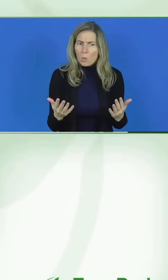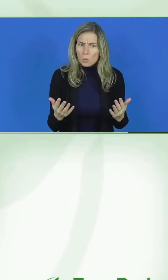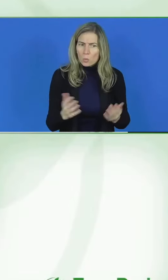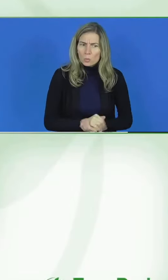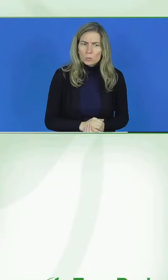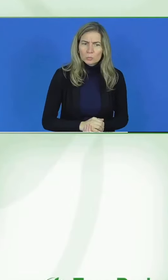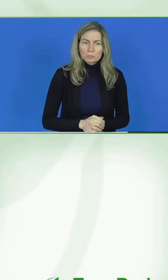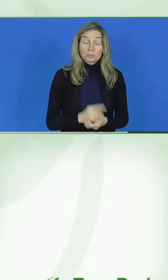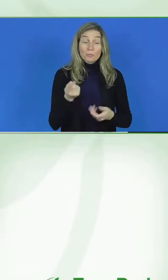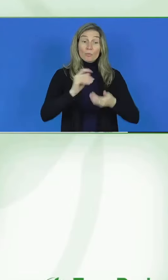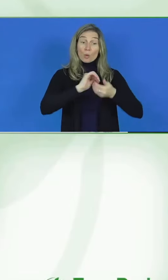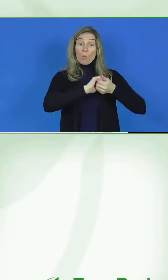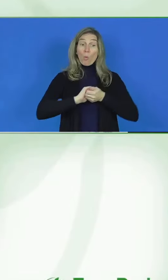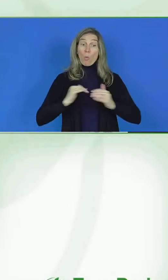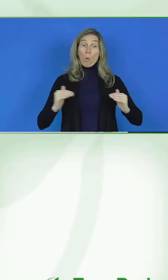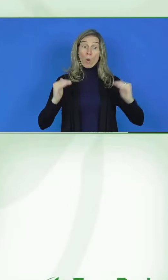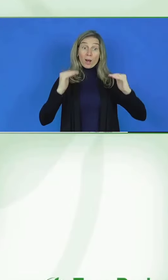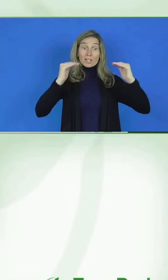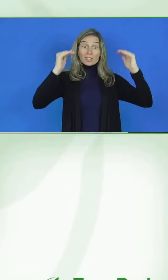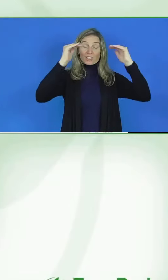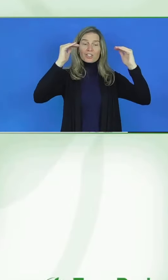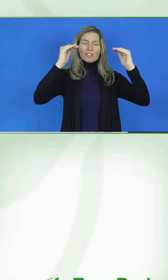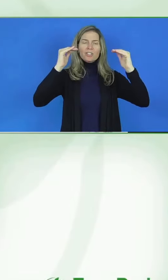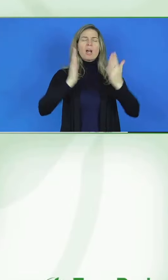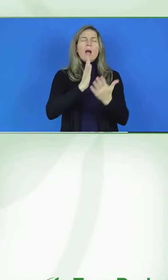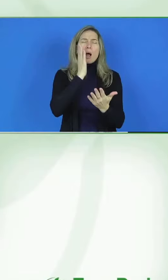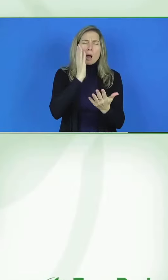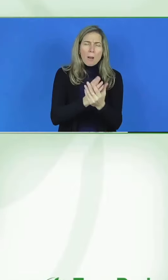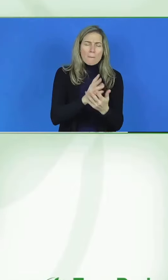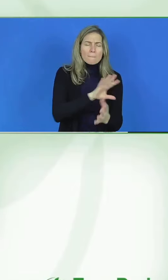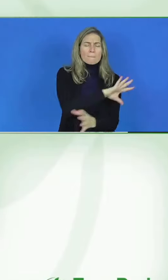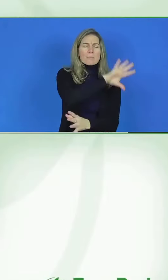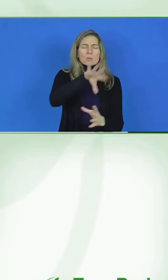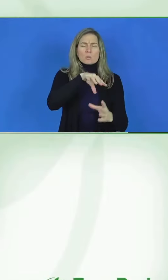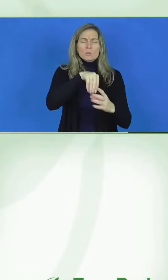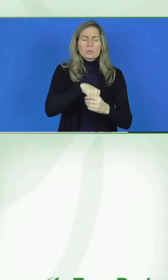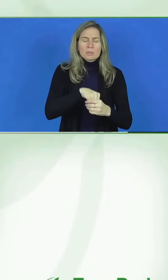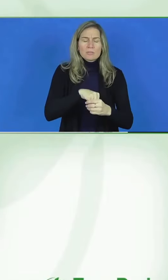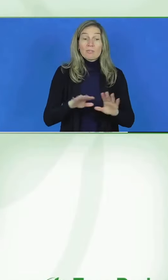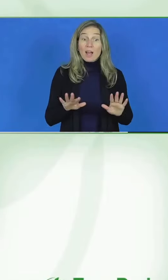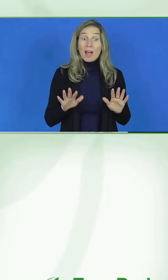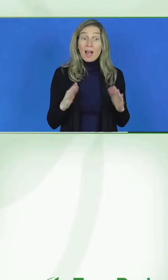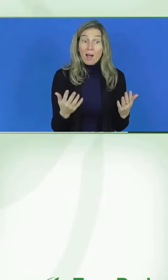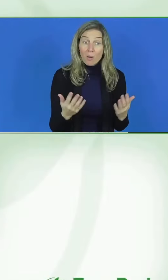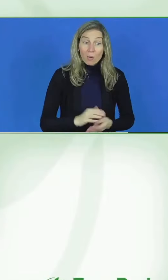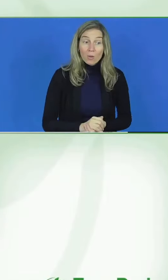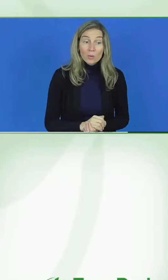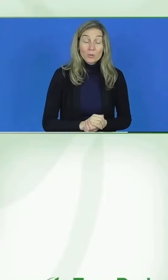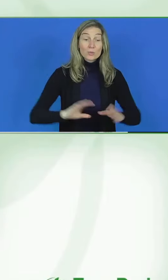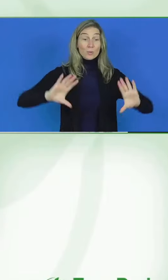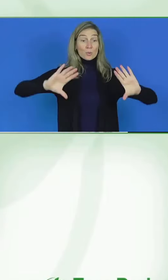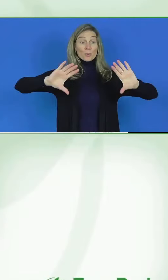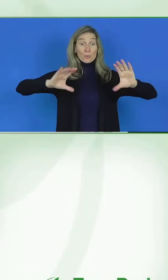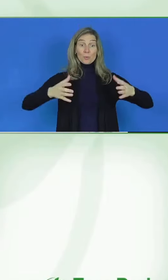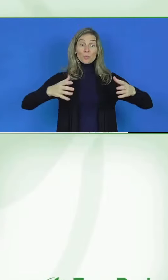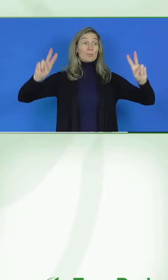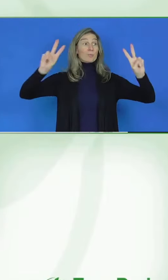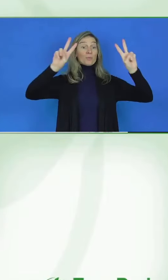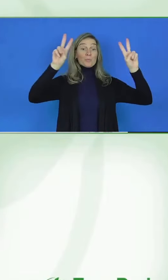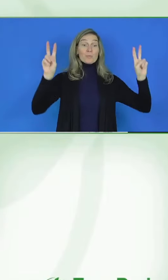So when you say nothing about us without us, let's remember that the us has to be inclusive.